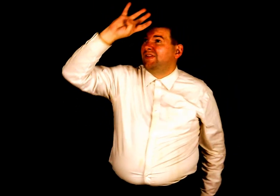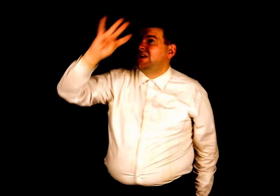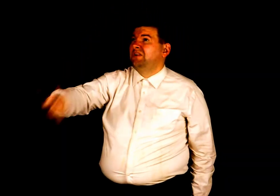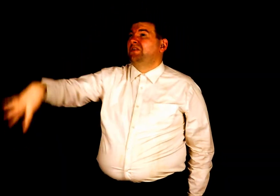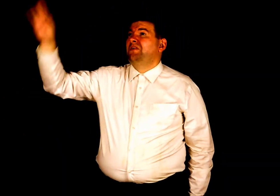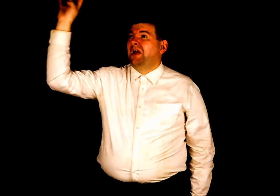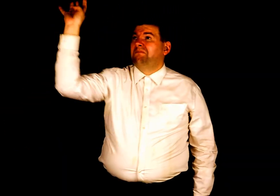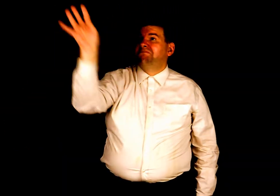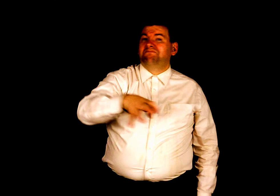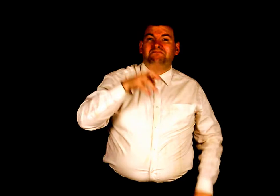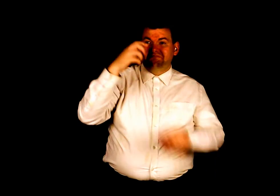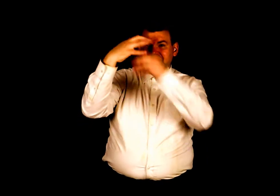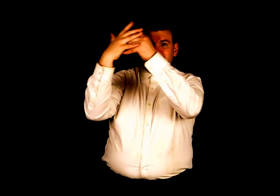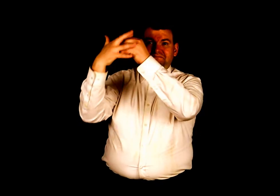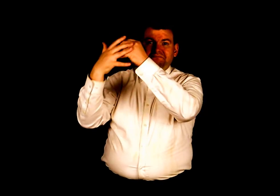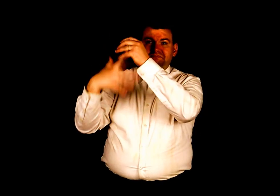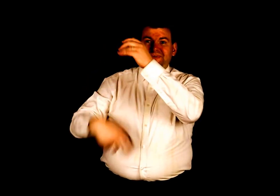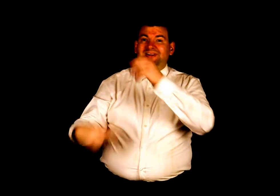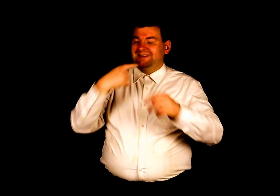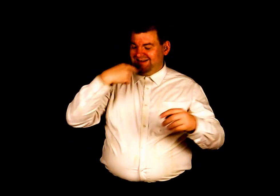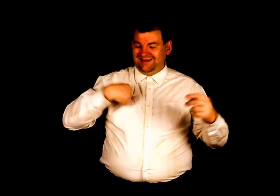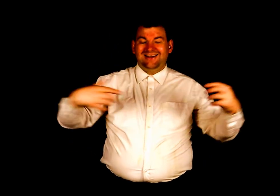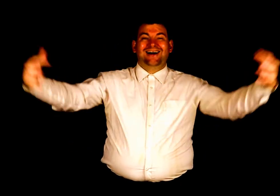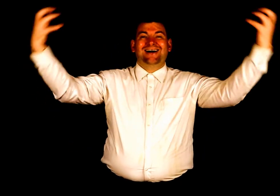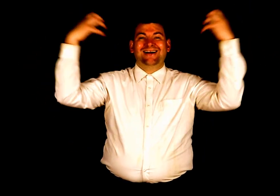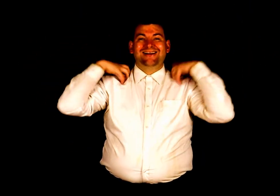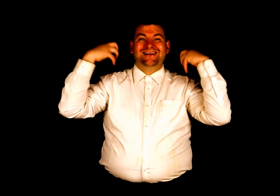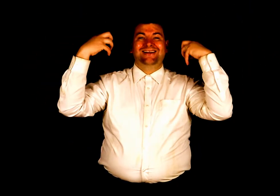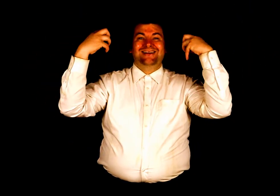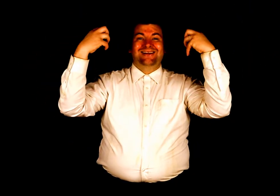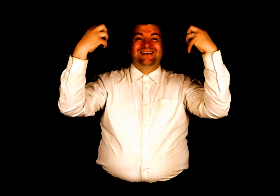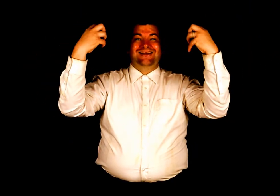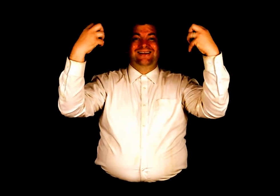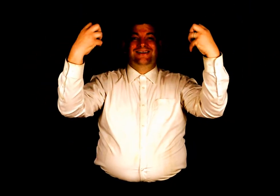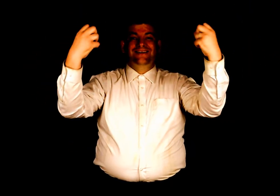But His stripes say I'm healed,